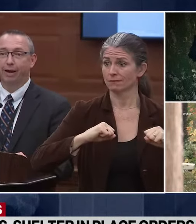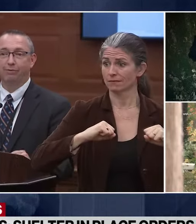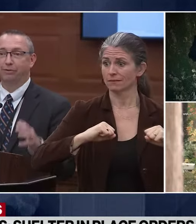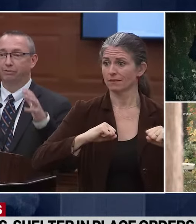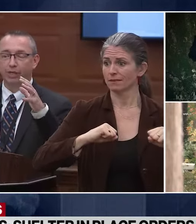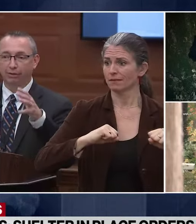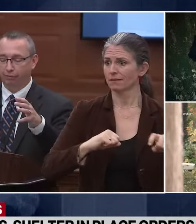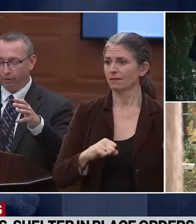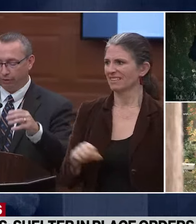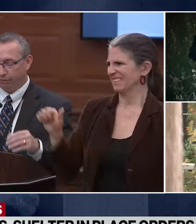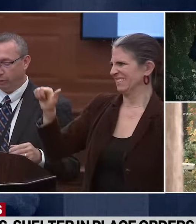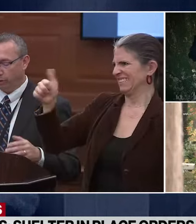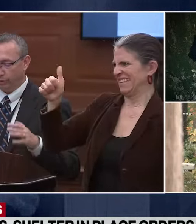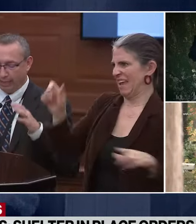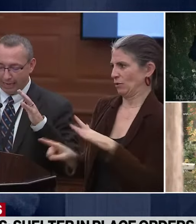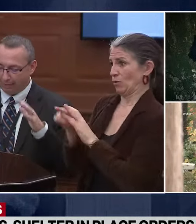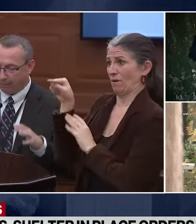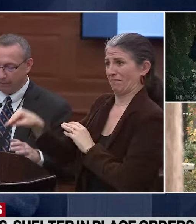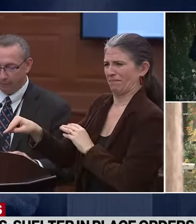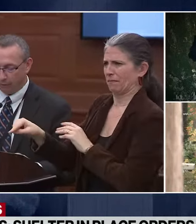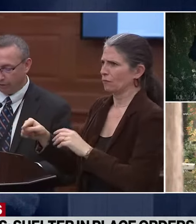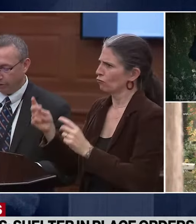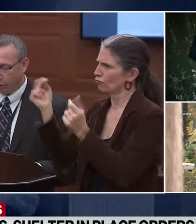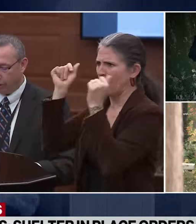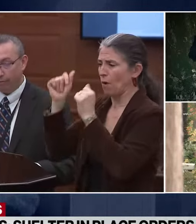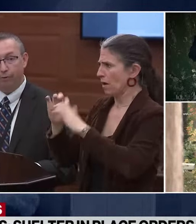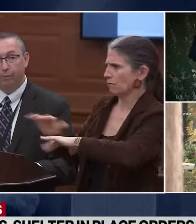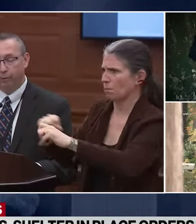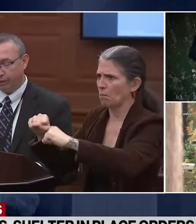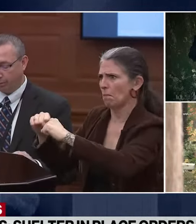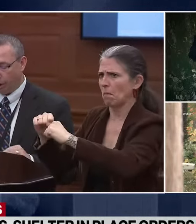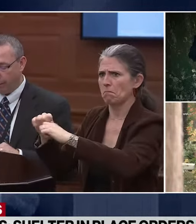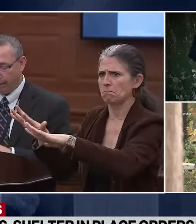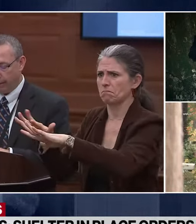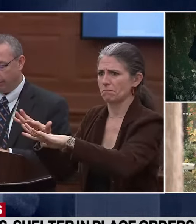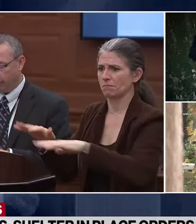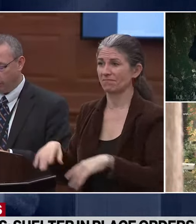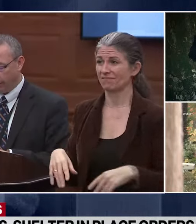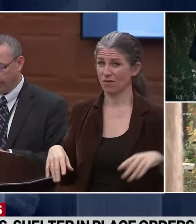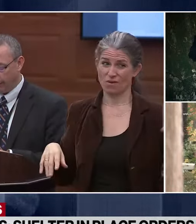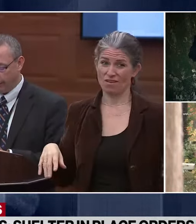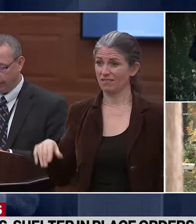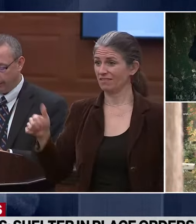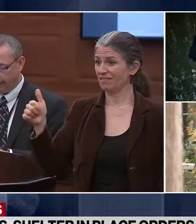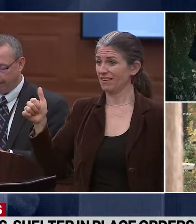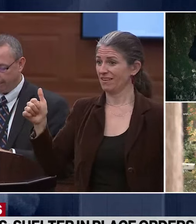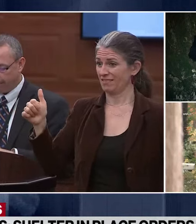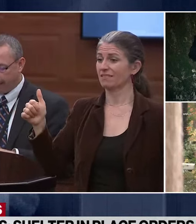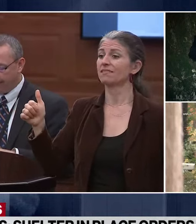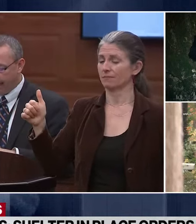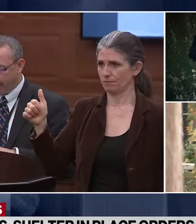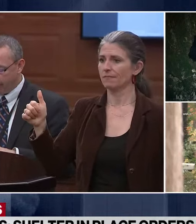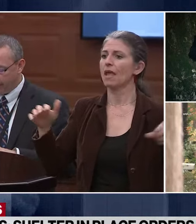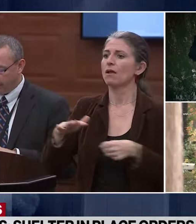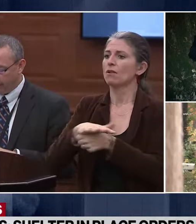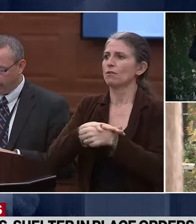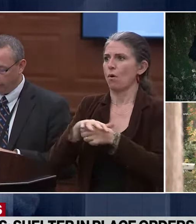IN ABOUT SAME TIME AND ABOUT TEN OFFICERS ARE RESPONDING TO THE BAR REAL THEREAFTER YOU GOT THE FIRST FOLKS